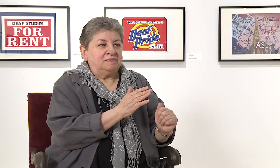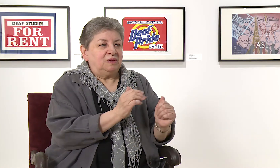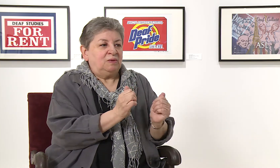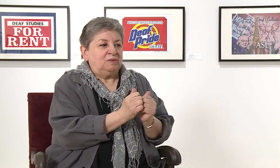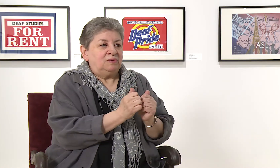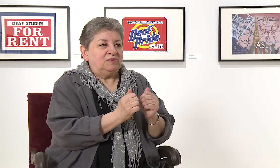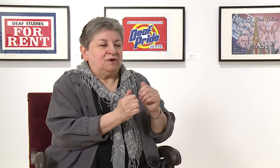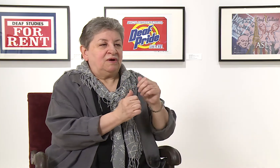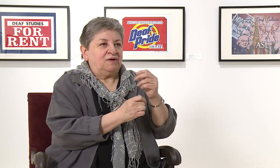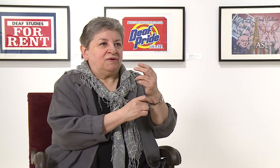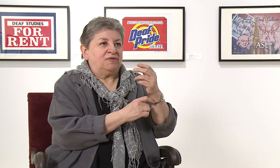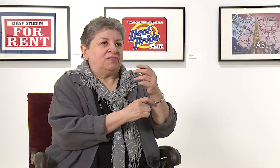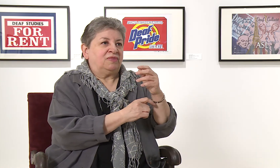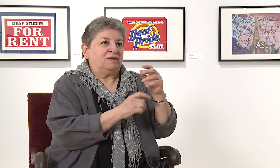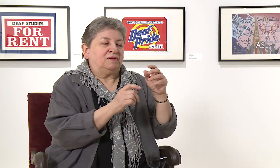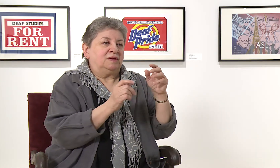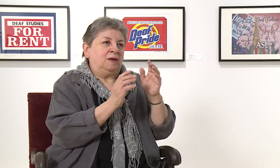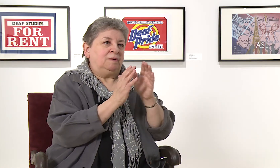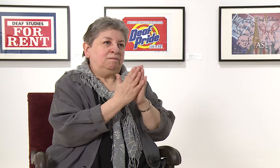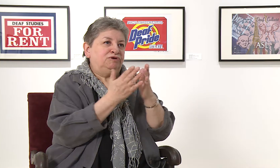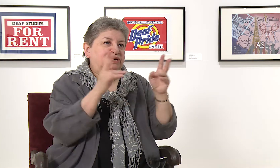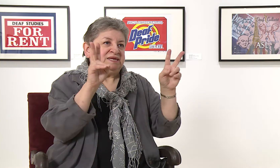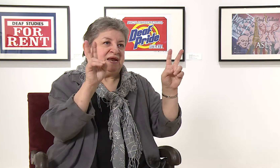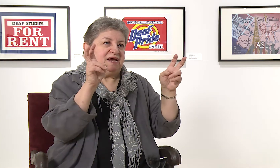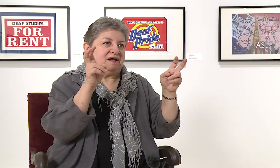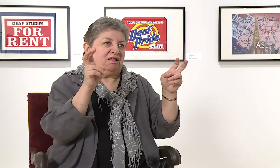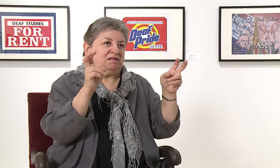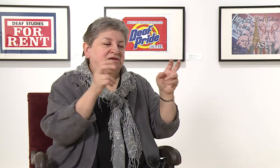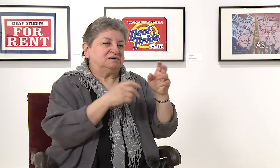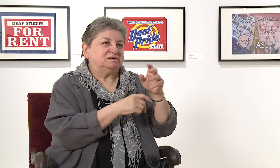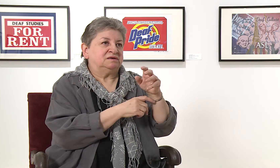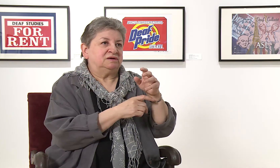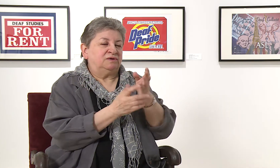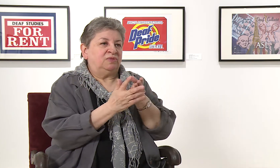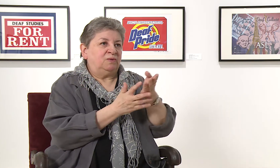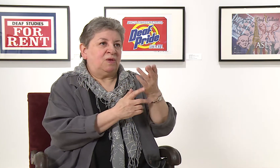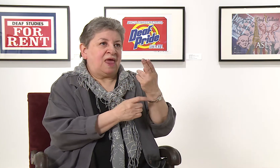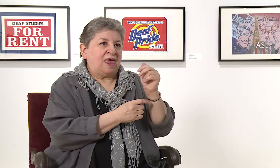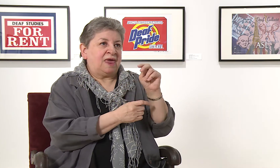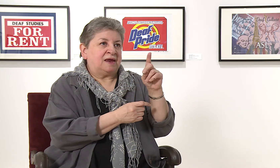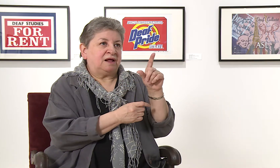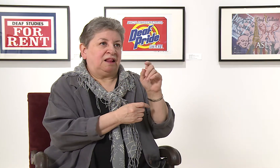From all my work in book design, I became quite the master at hand lettering,